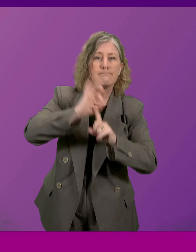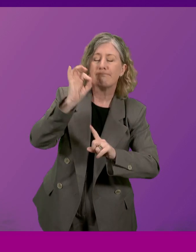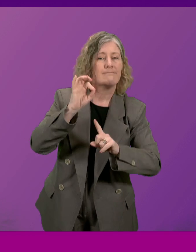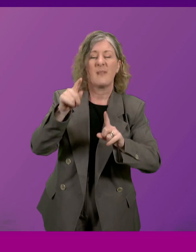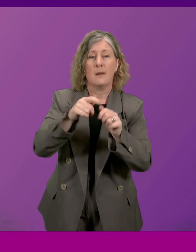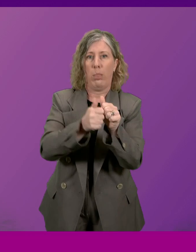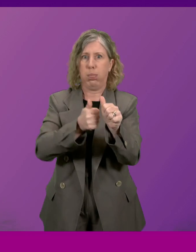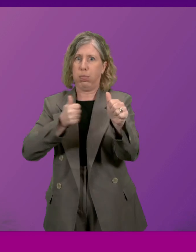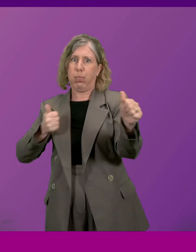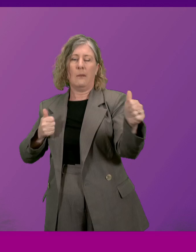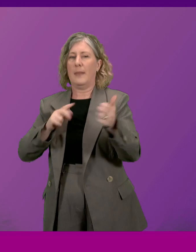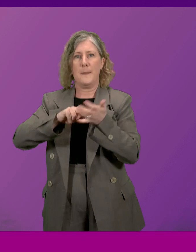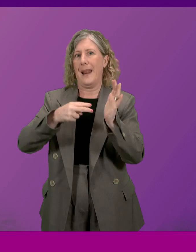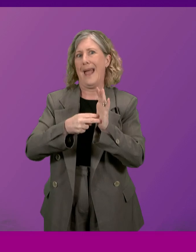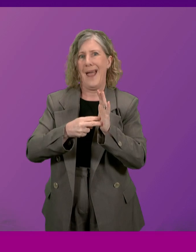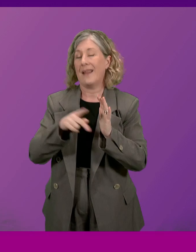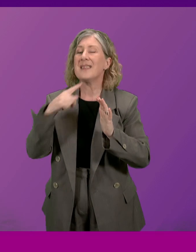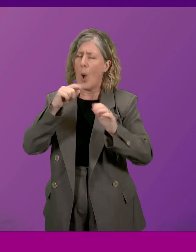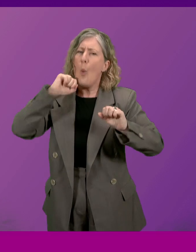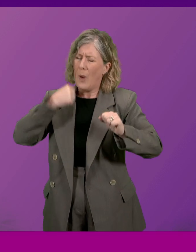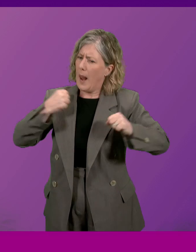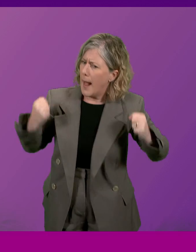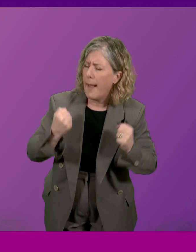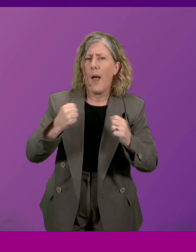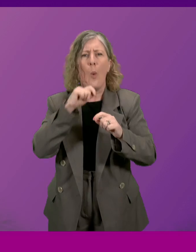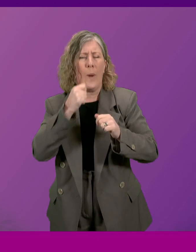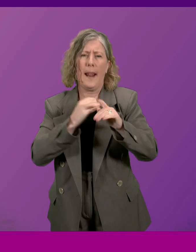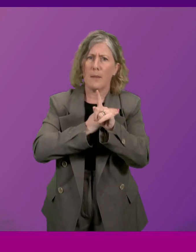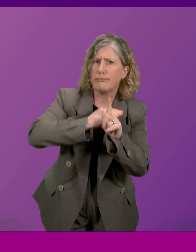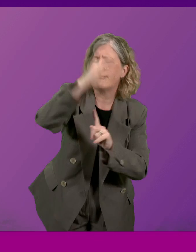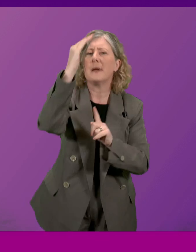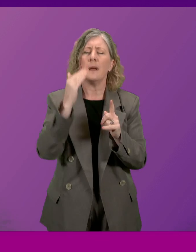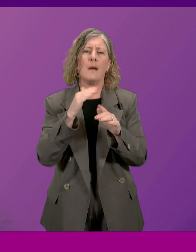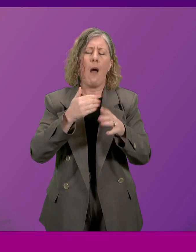action by providing an energy strategy, a plan to cut car traffic, funding to help